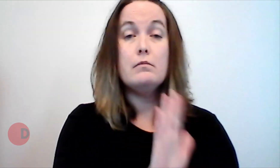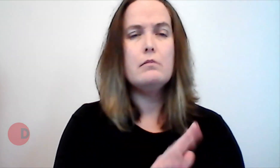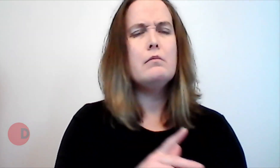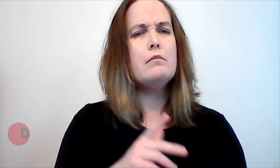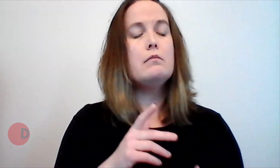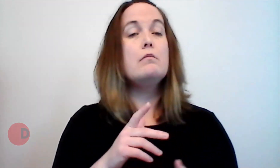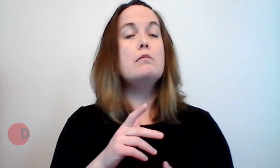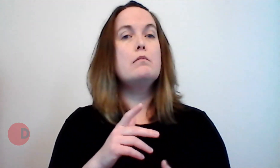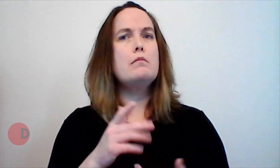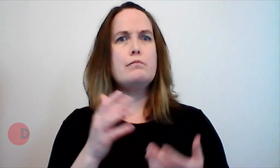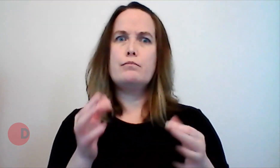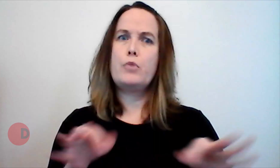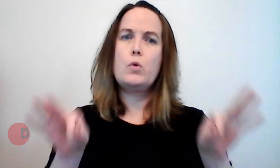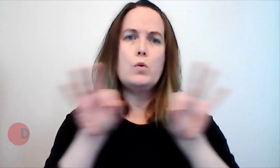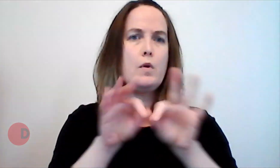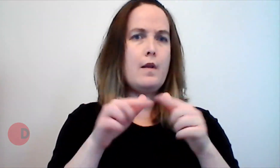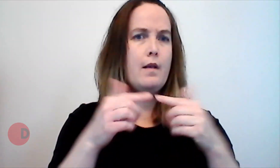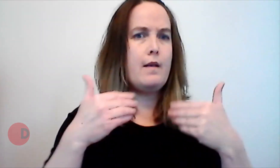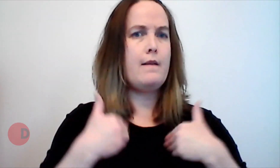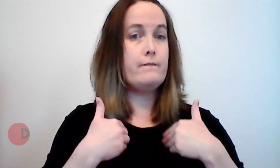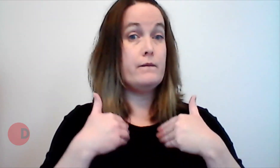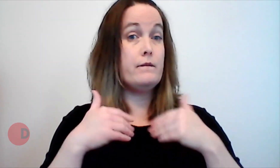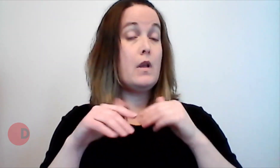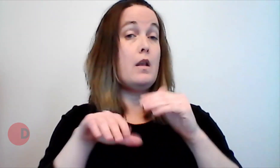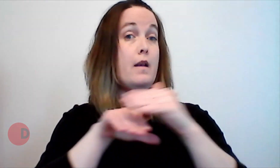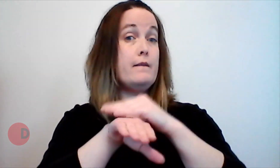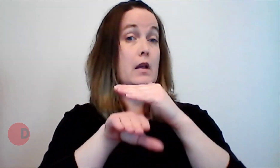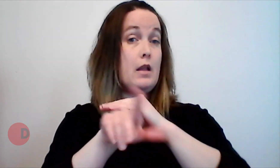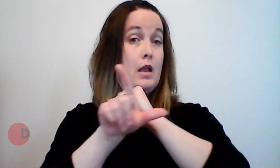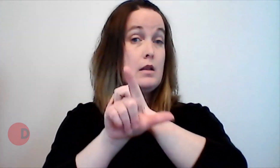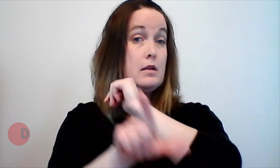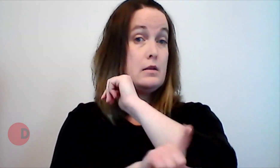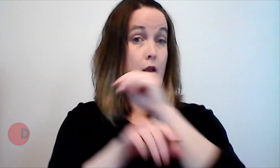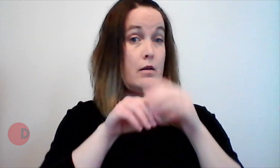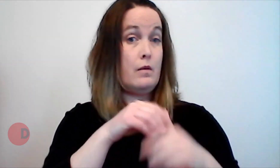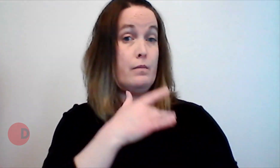provinces because it ensures access for all,